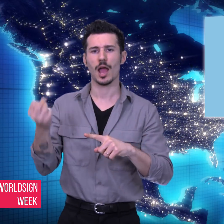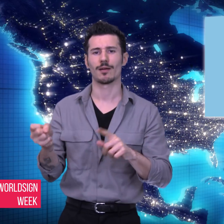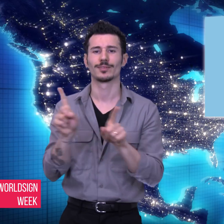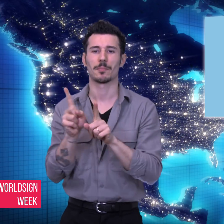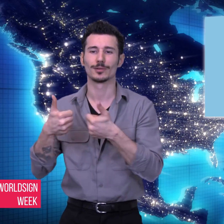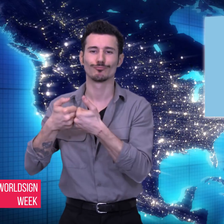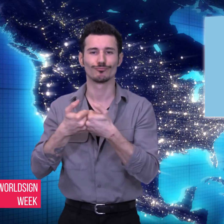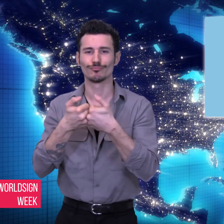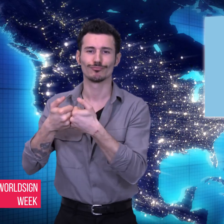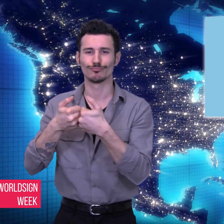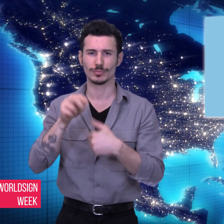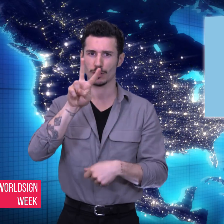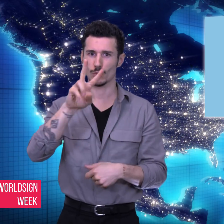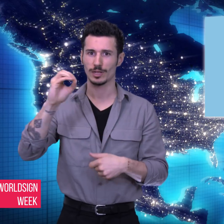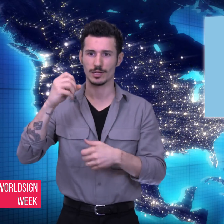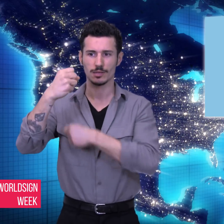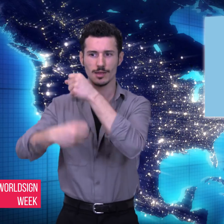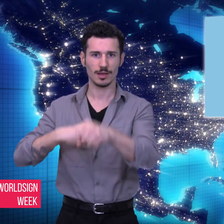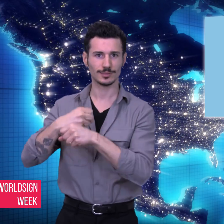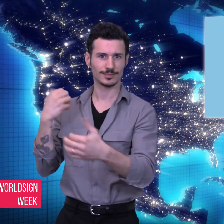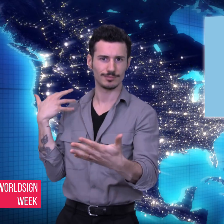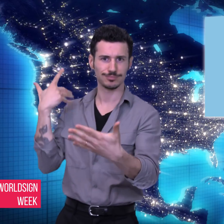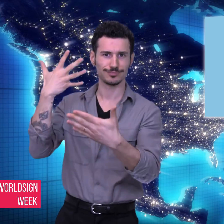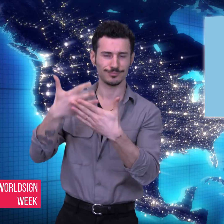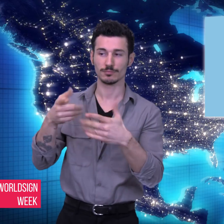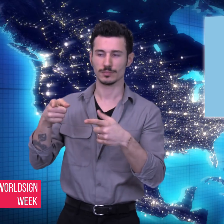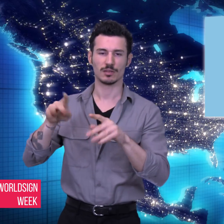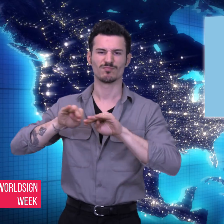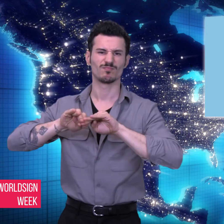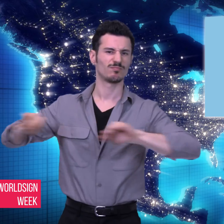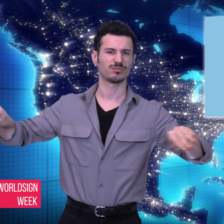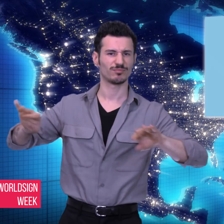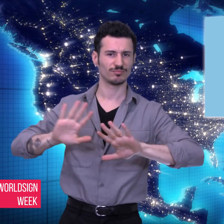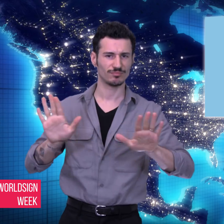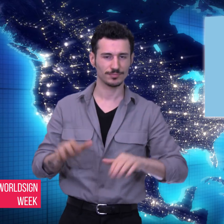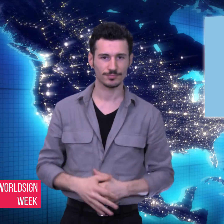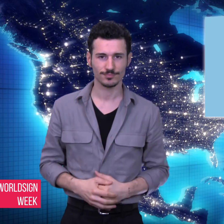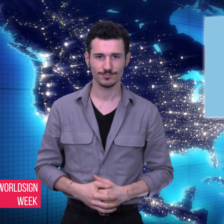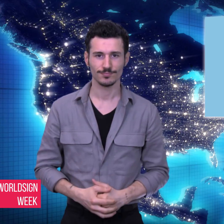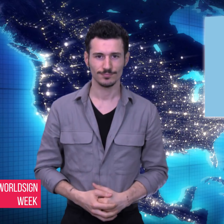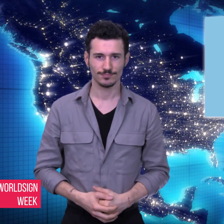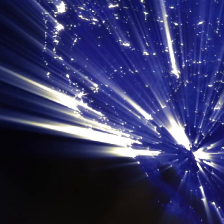job and his partner of 20 years.